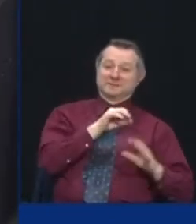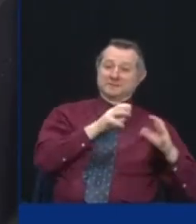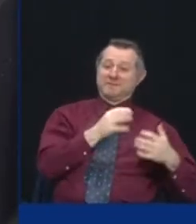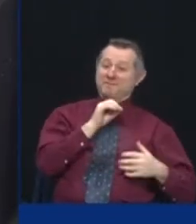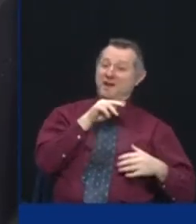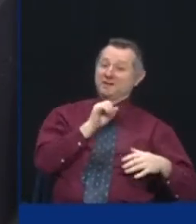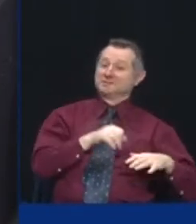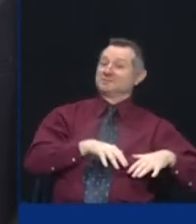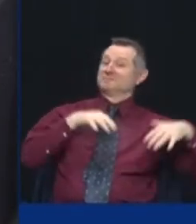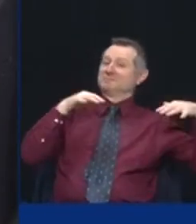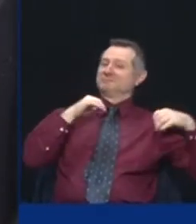TO THANK YOU FOR YOUR ROLE IN THIS.